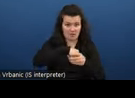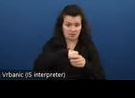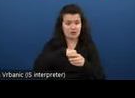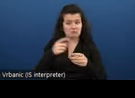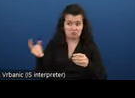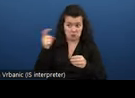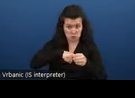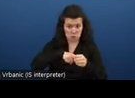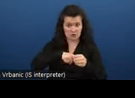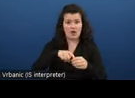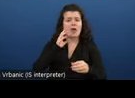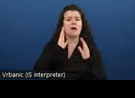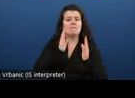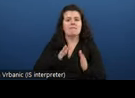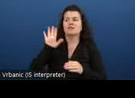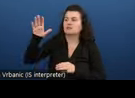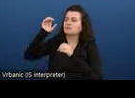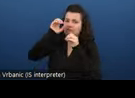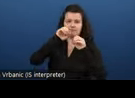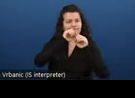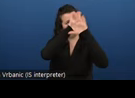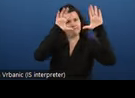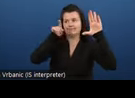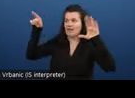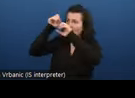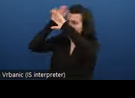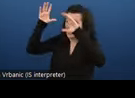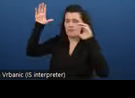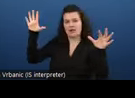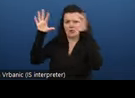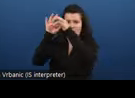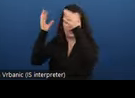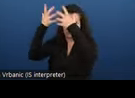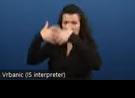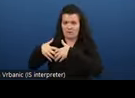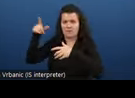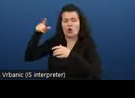within principles, his principles include human rights labor rights and environment